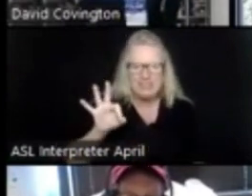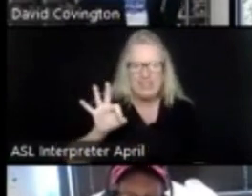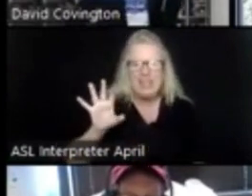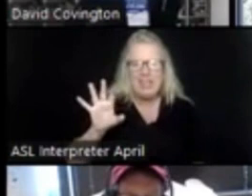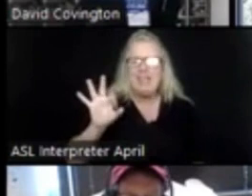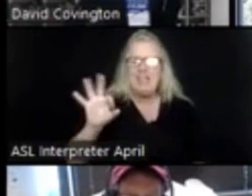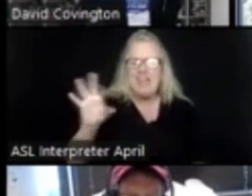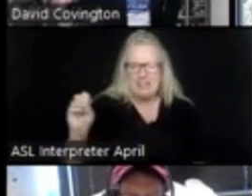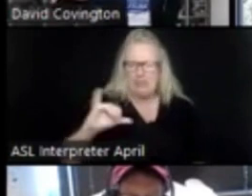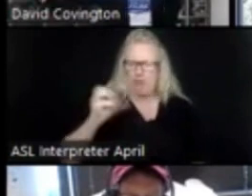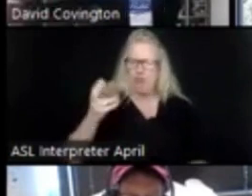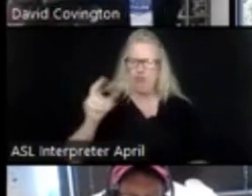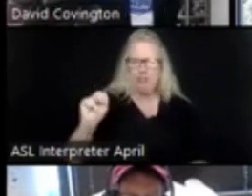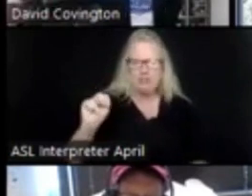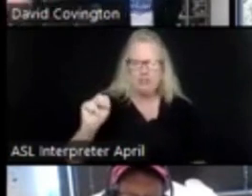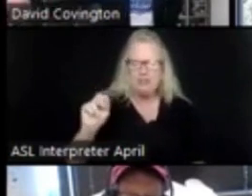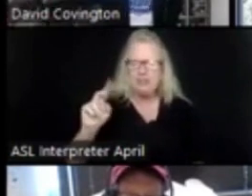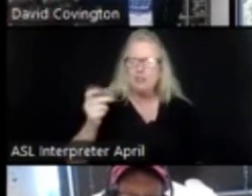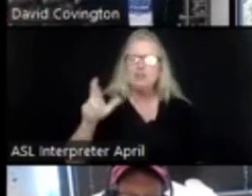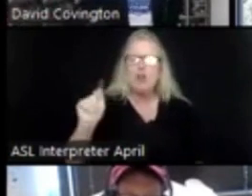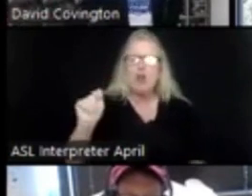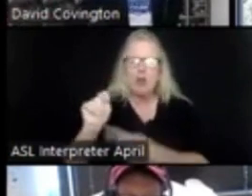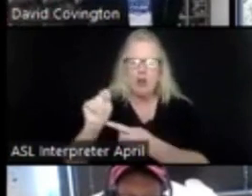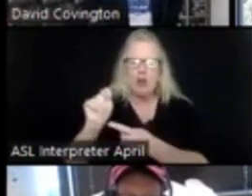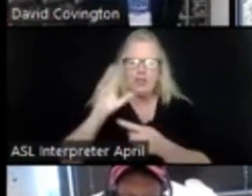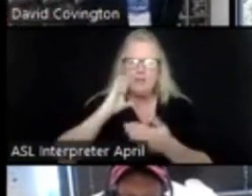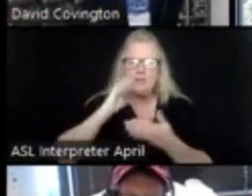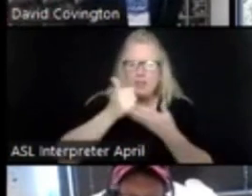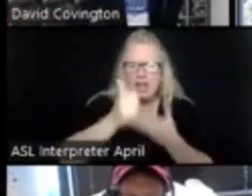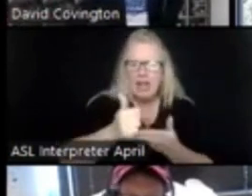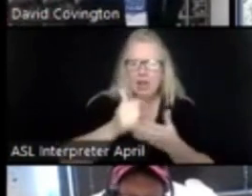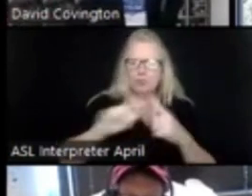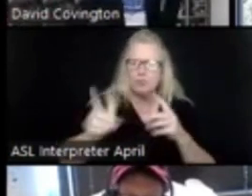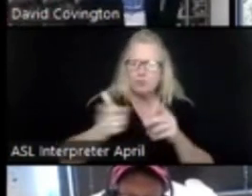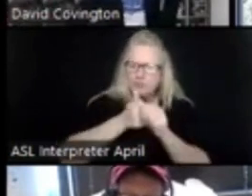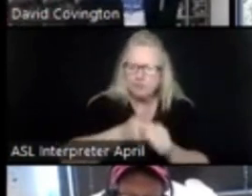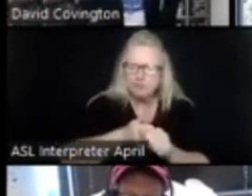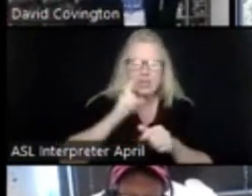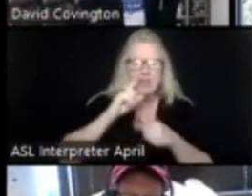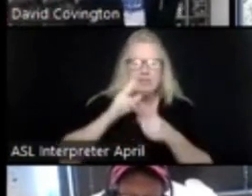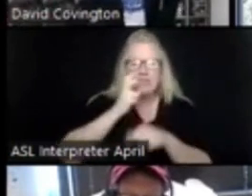OF HELP TO YOU. OKAY. HERE IT IS.